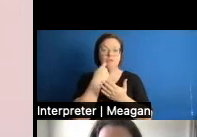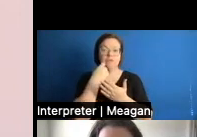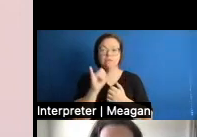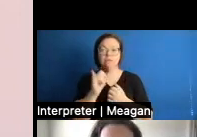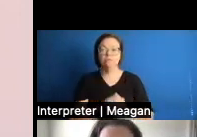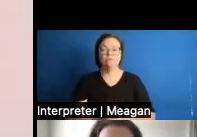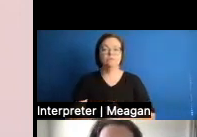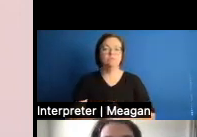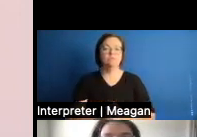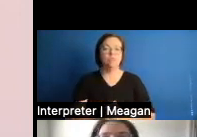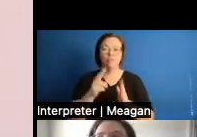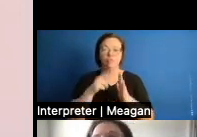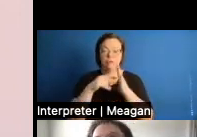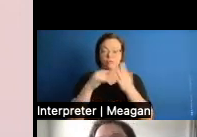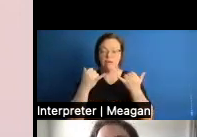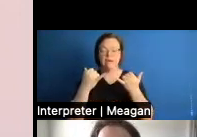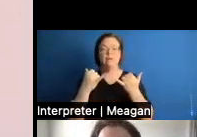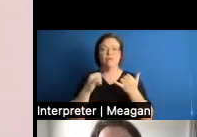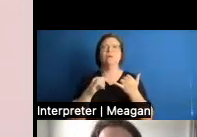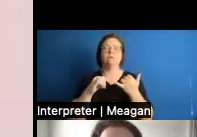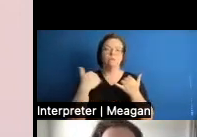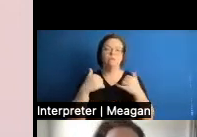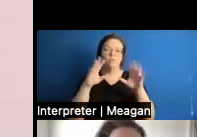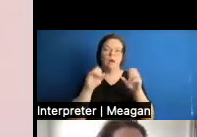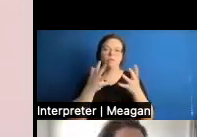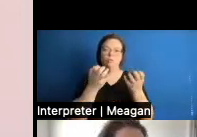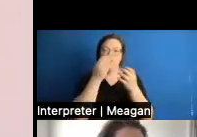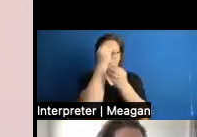Or reading right now that you're like really, really wanting to share that we should be reading?